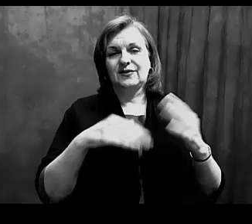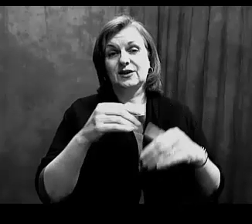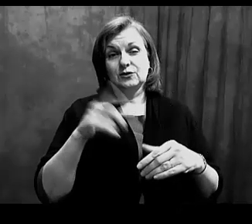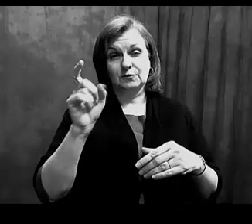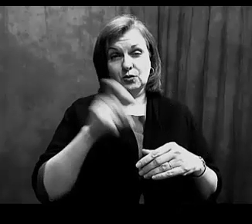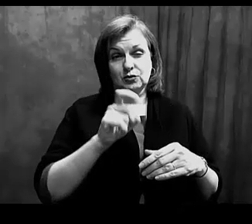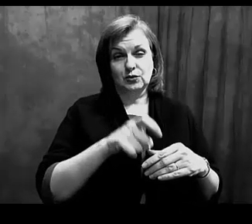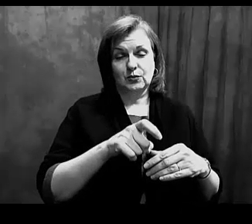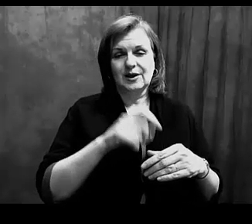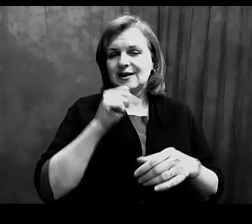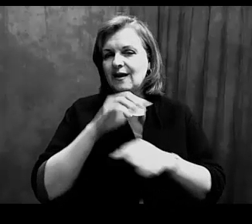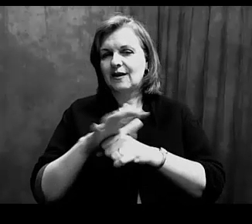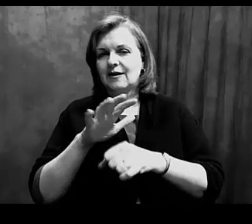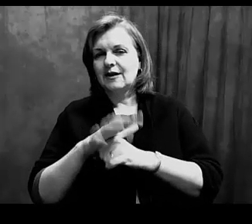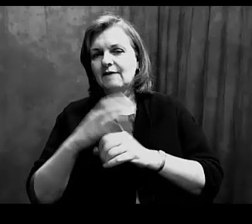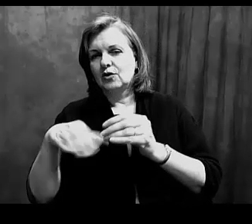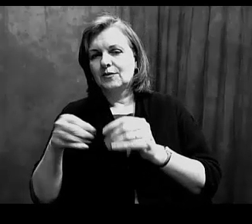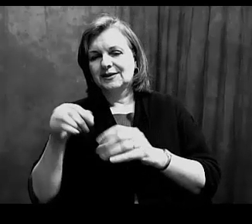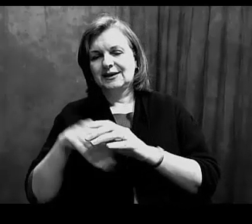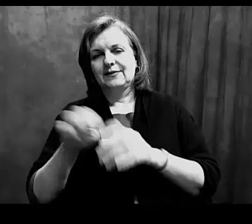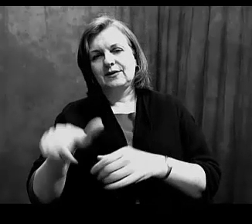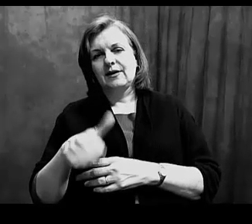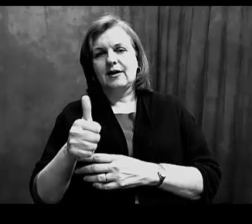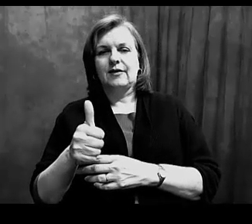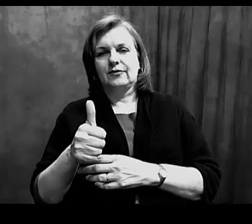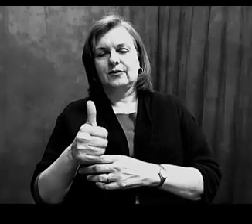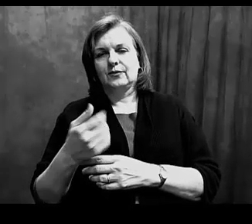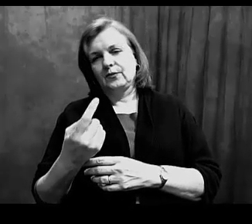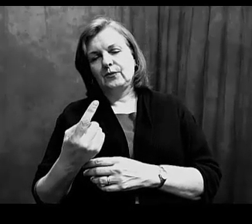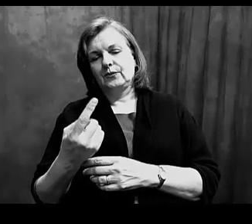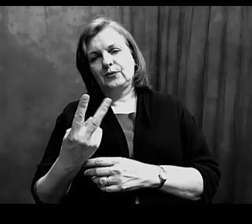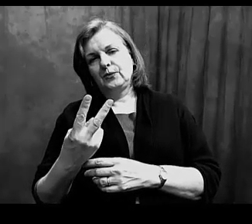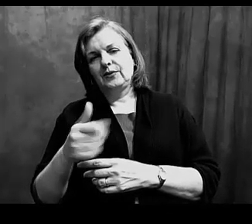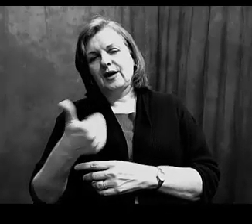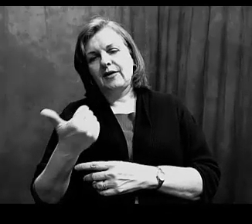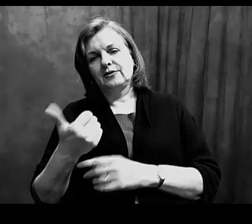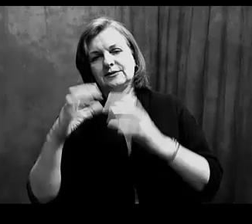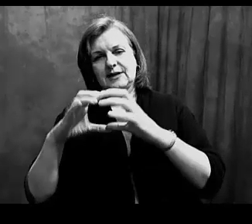in two of the cells and less chromosomes then you're supposed to